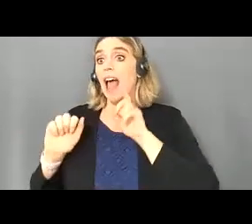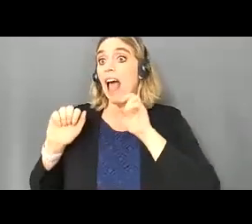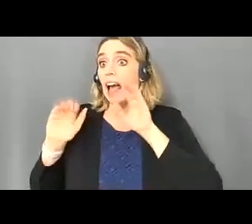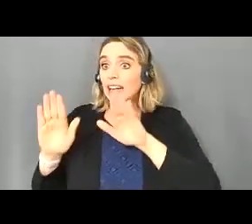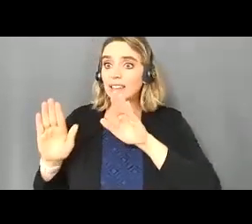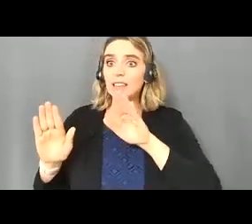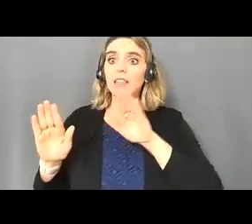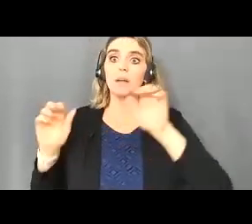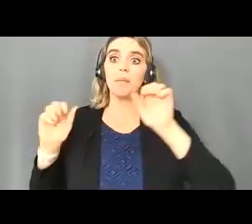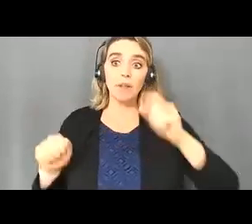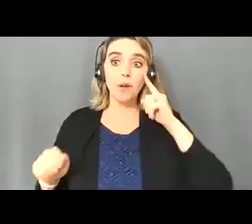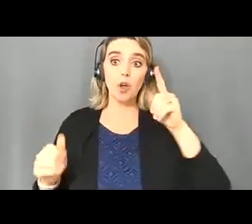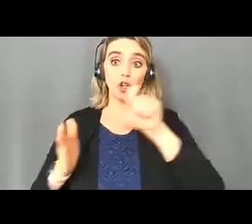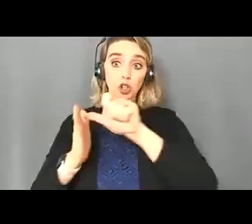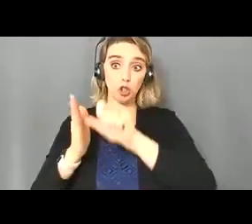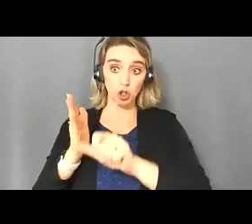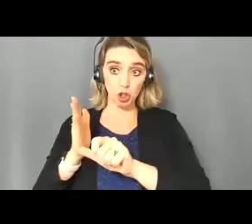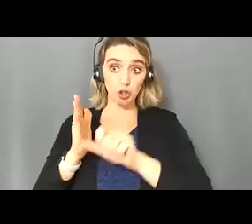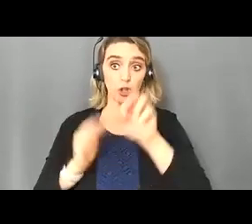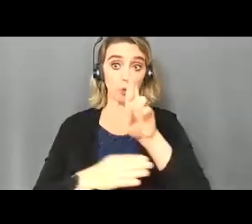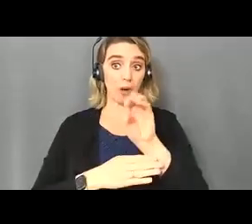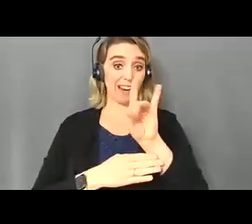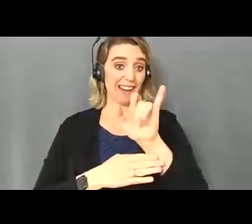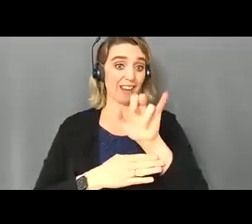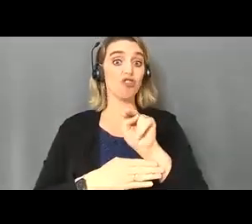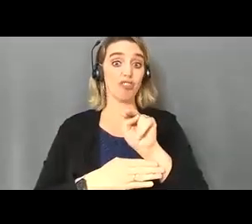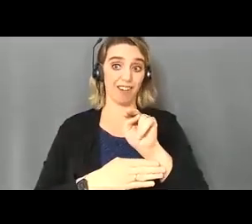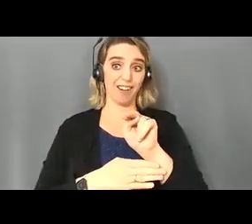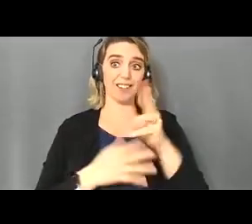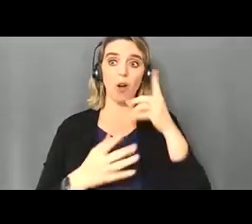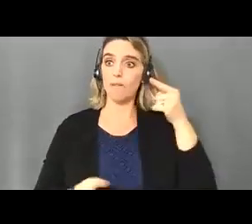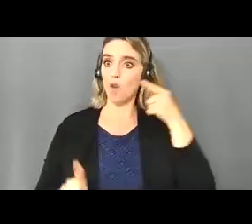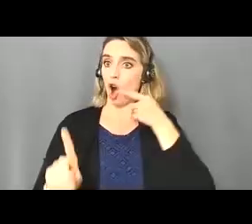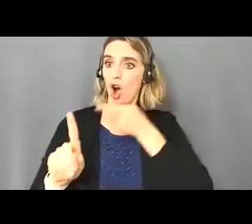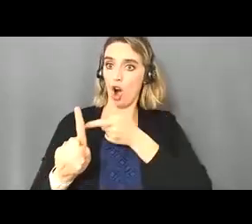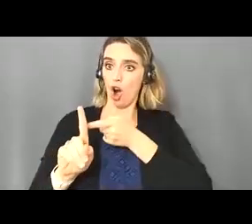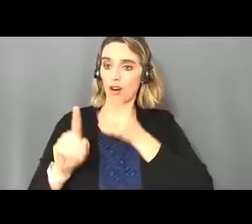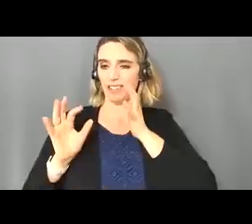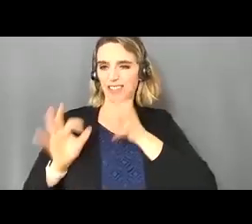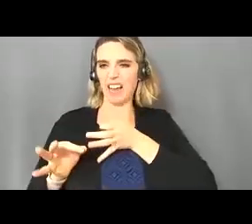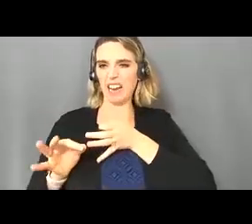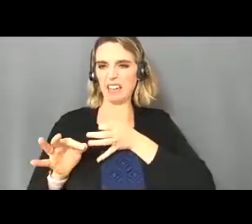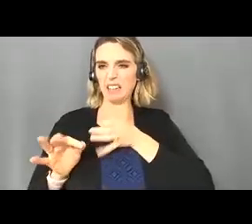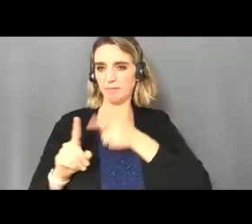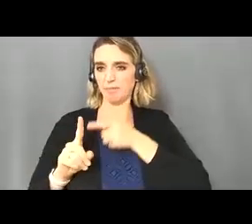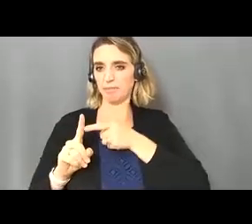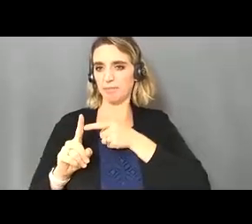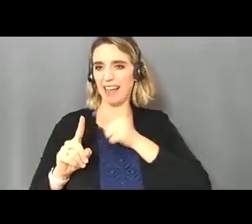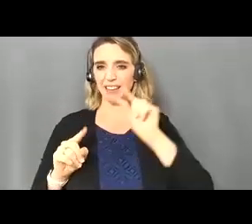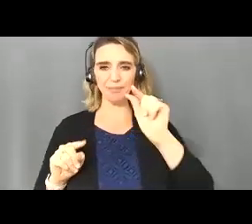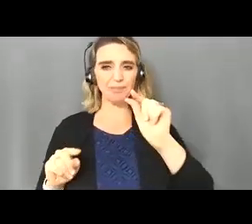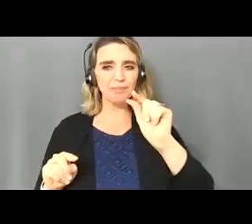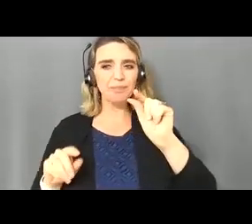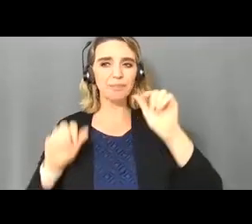with her surgery and radiation therapy. So for her, she decided that that incremental potential benefit